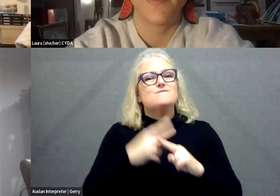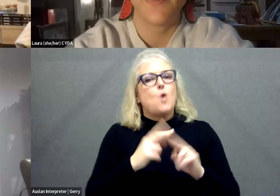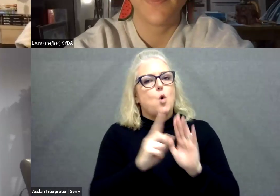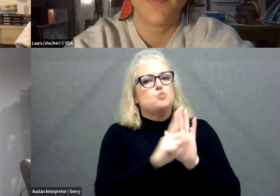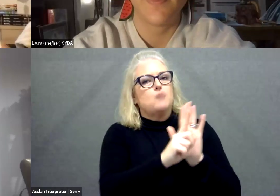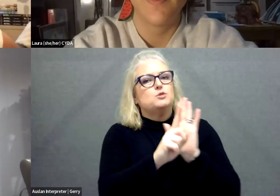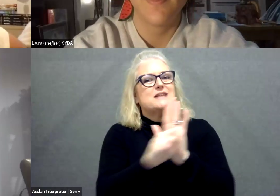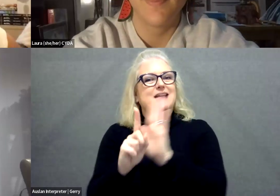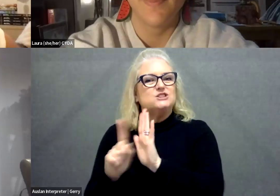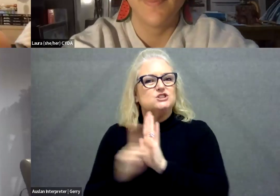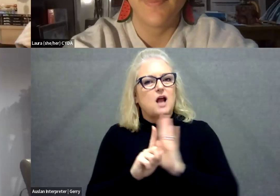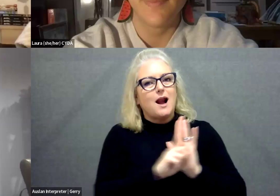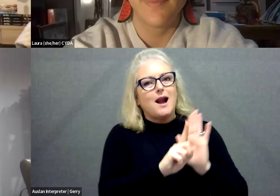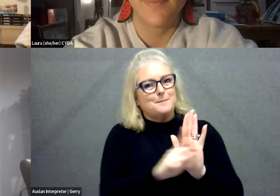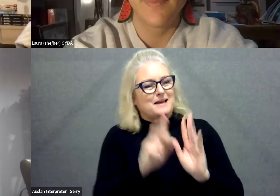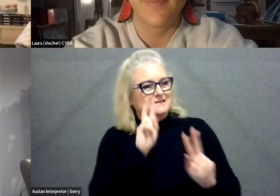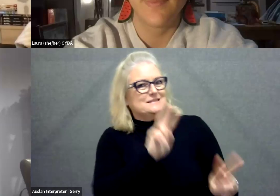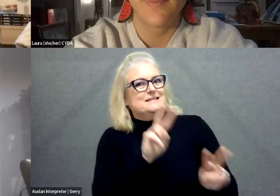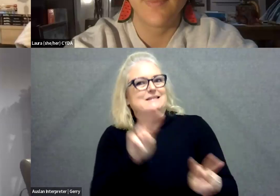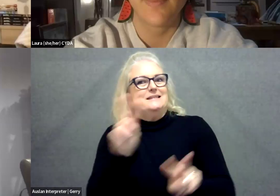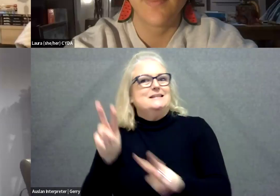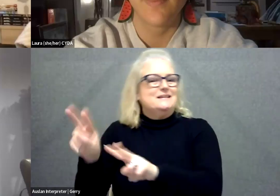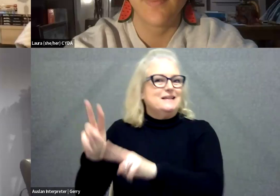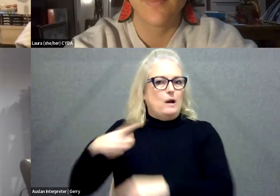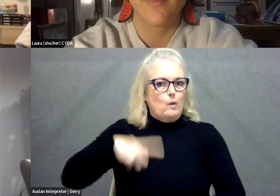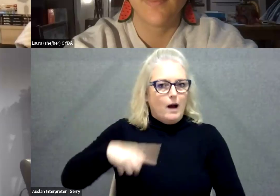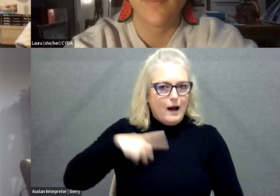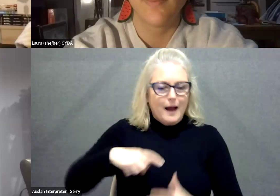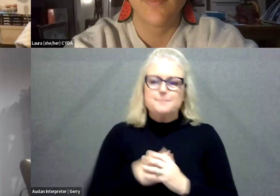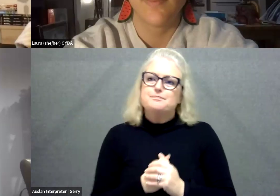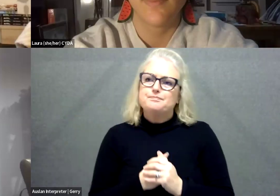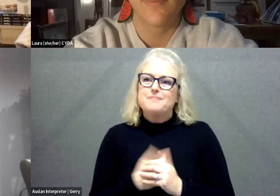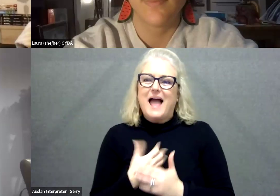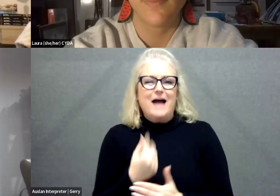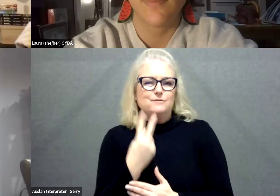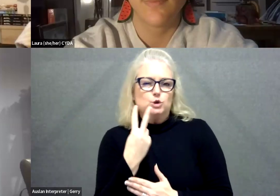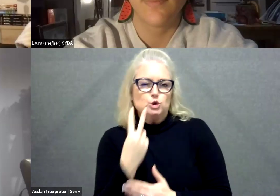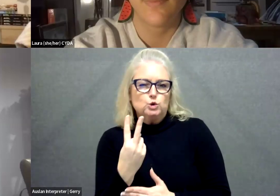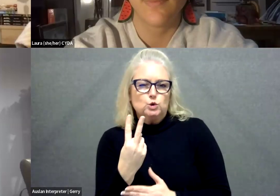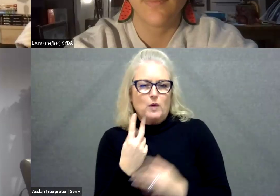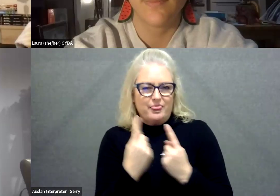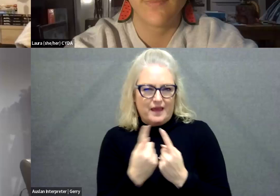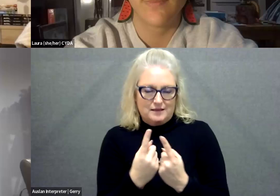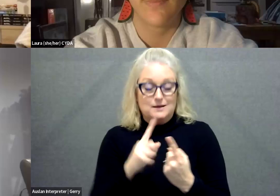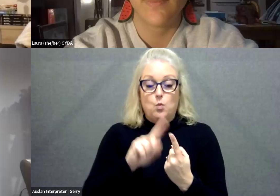I think there is sort of two sides to this question, so there are benefits for people or